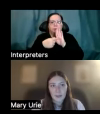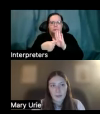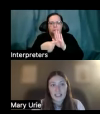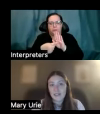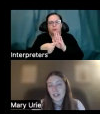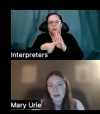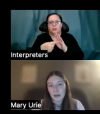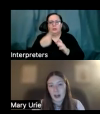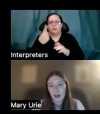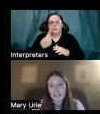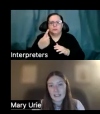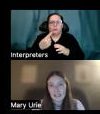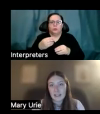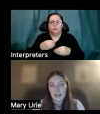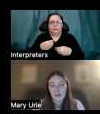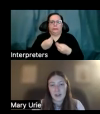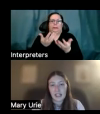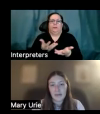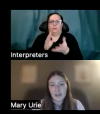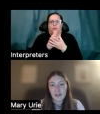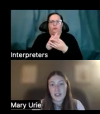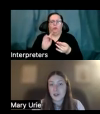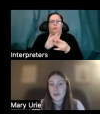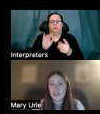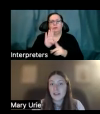someone giving a public comment this. Her name is Judy human.